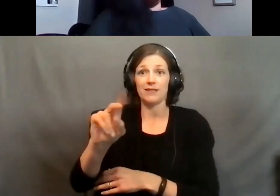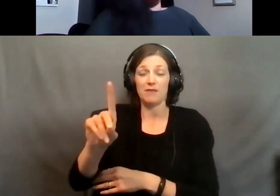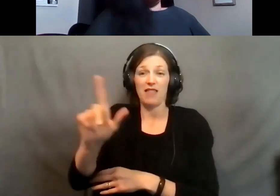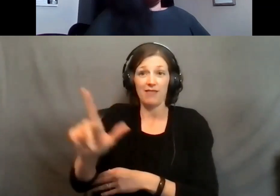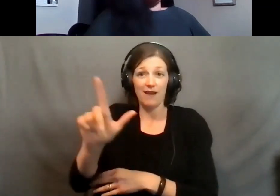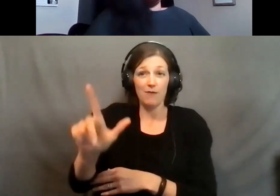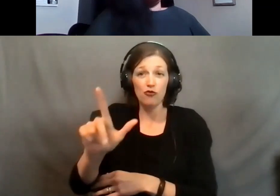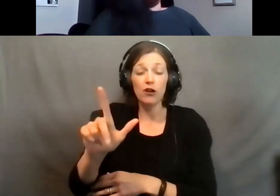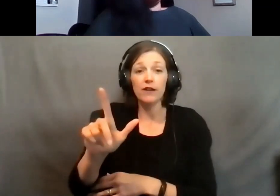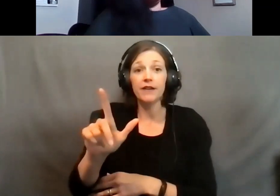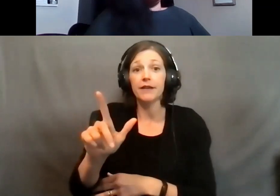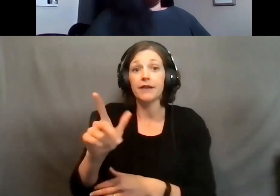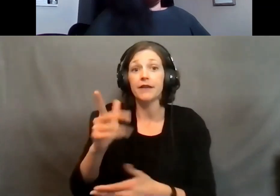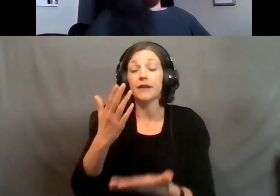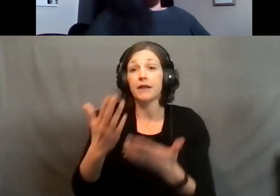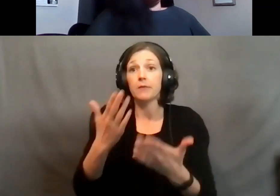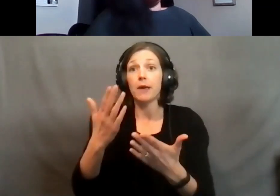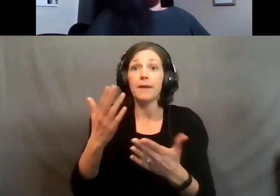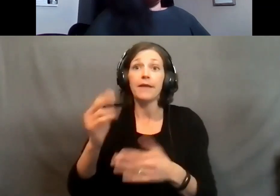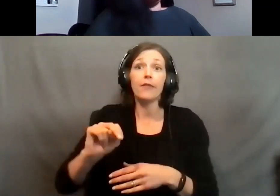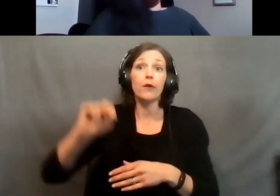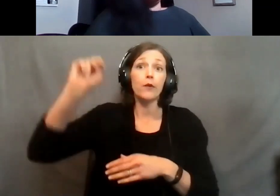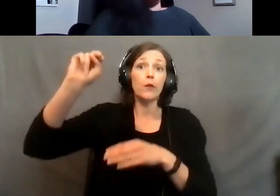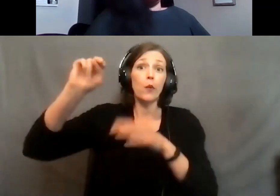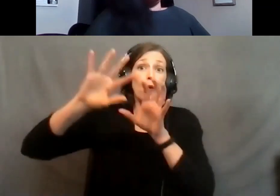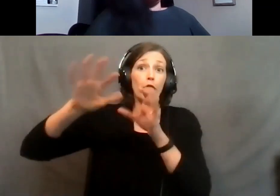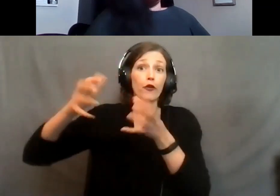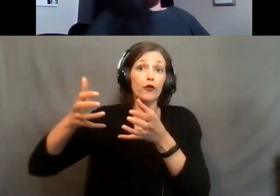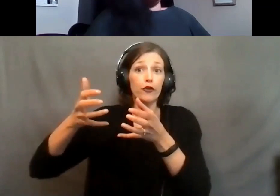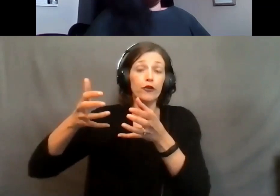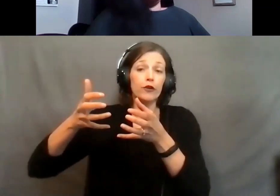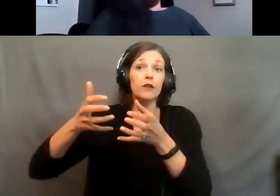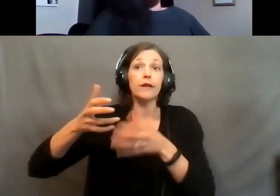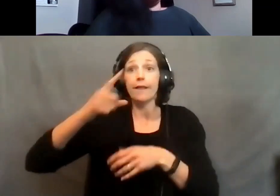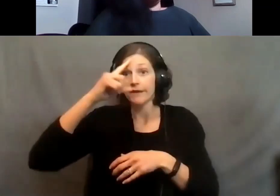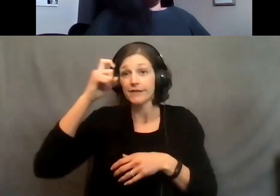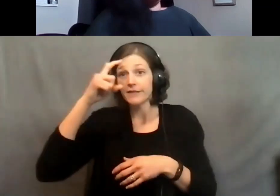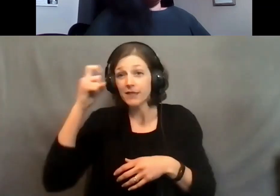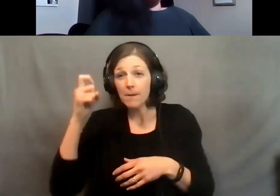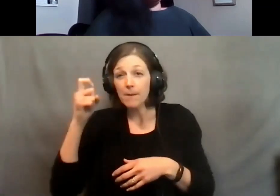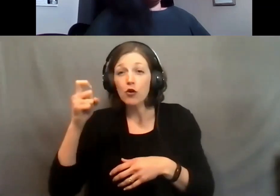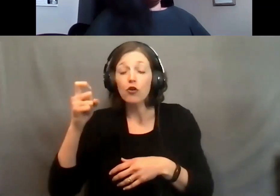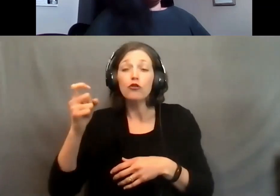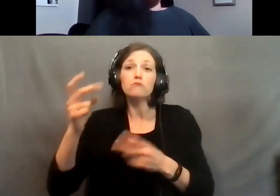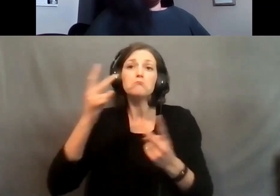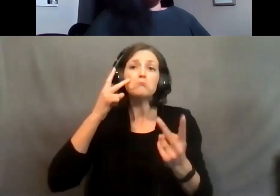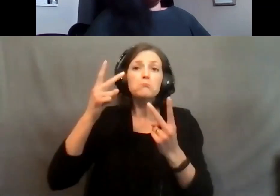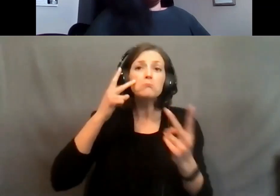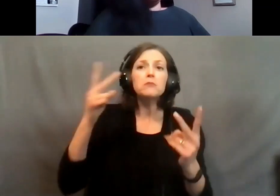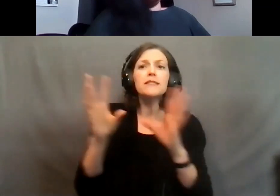be in the northern hemisphere our summer and 13:04:37 see sessions that you did not have the